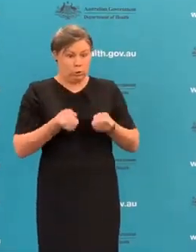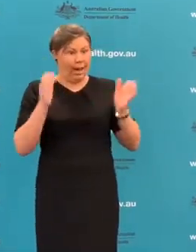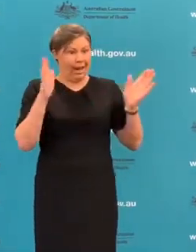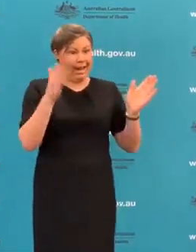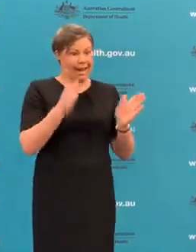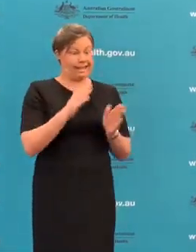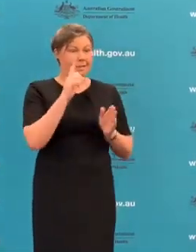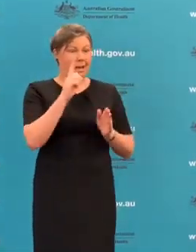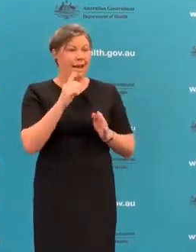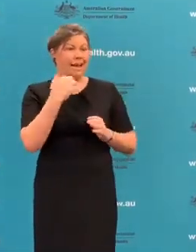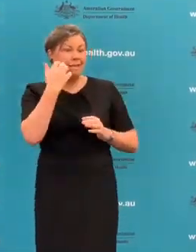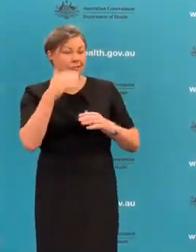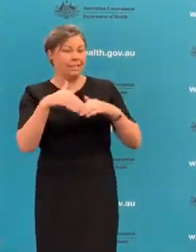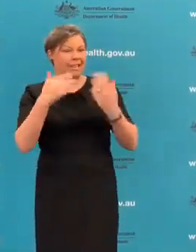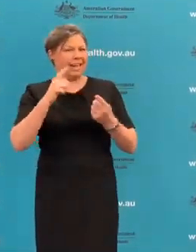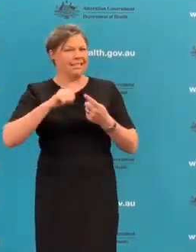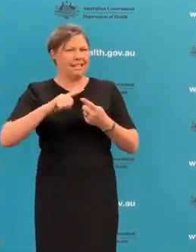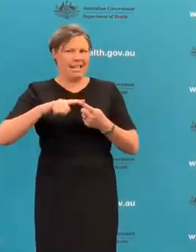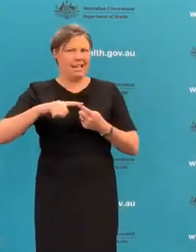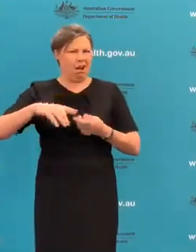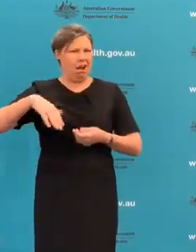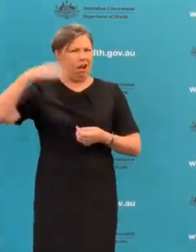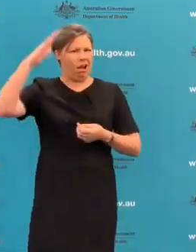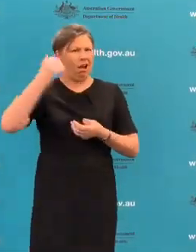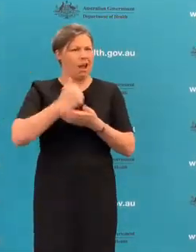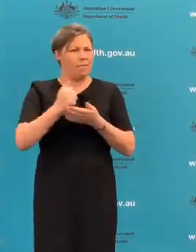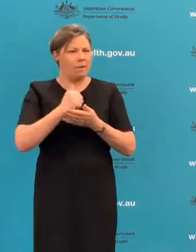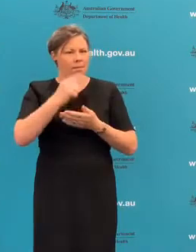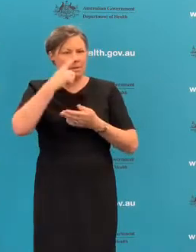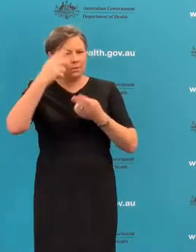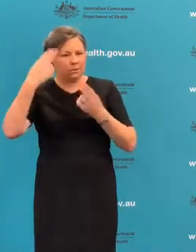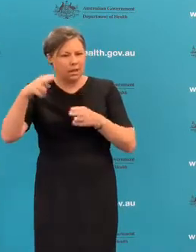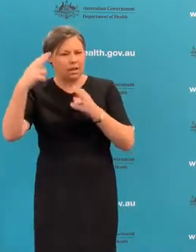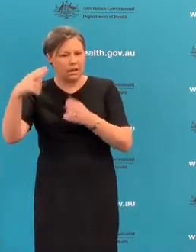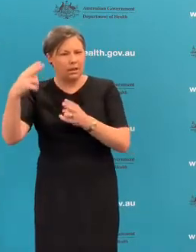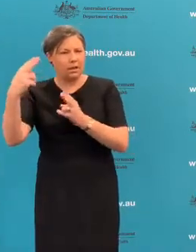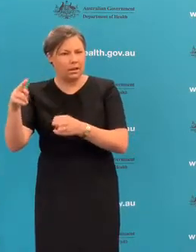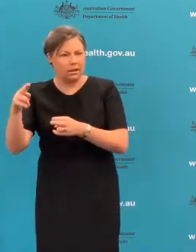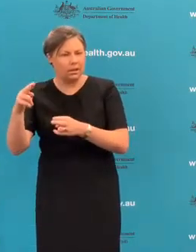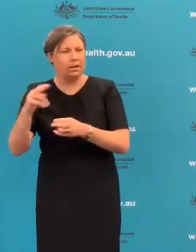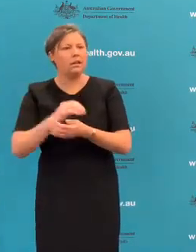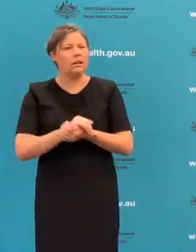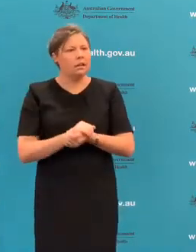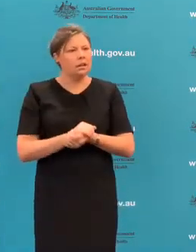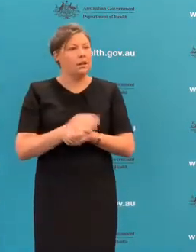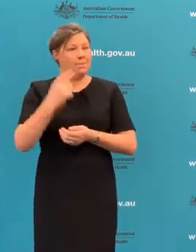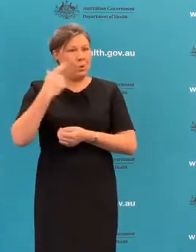continues and the deaths that we've seen today continue to reflect the high levels of community transmission